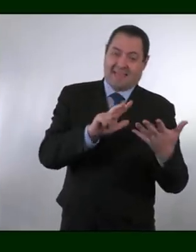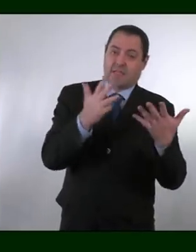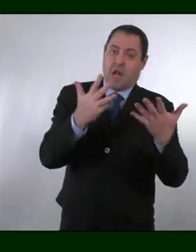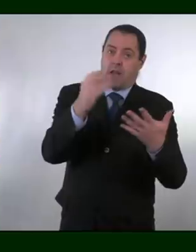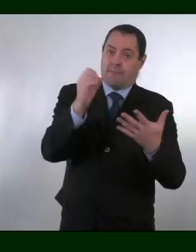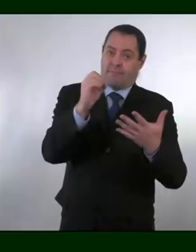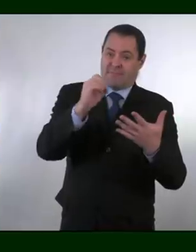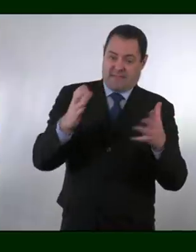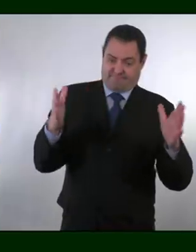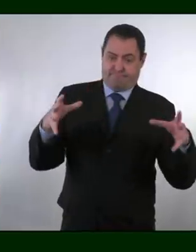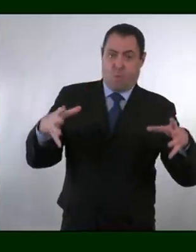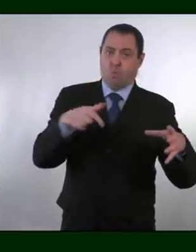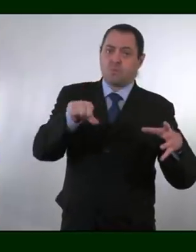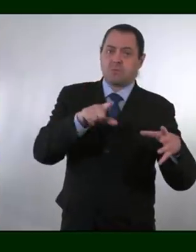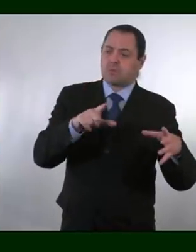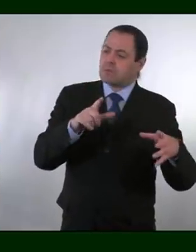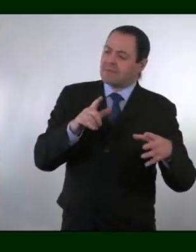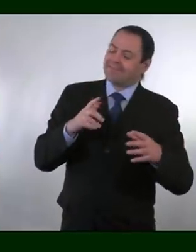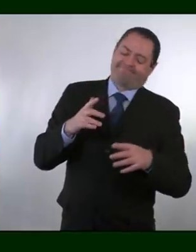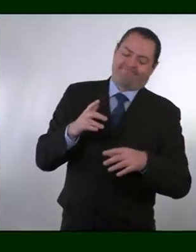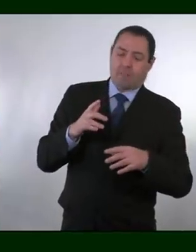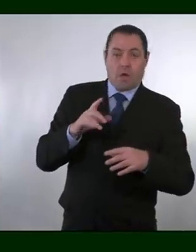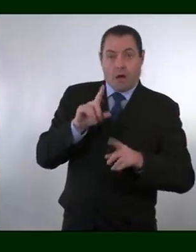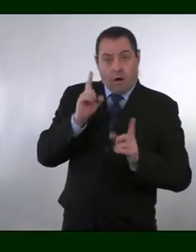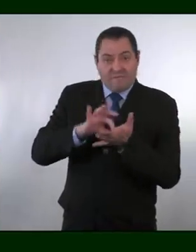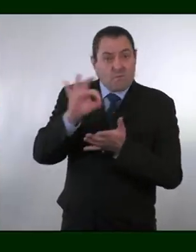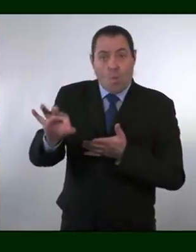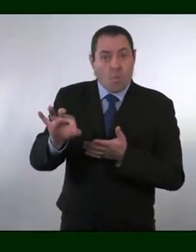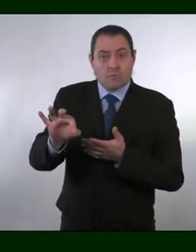can afford to do so. For example, if someone is a self-employed plumber, a construction